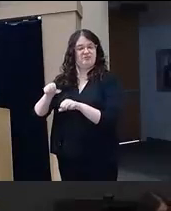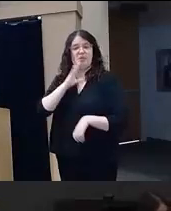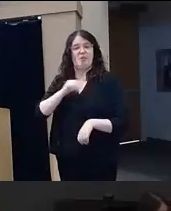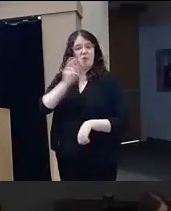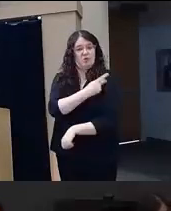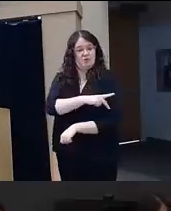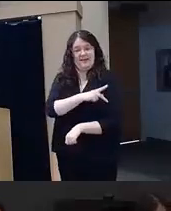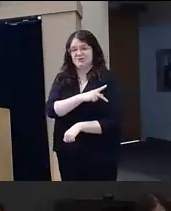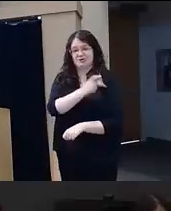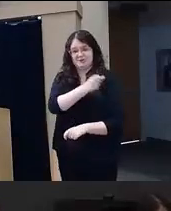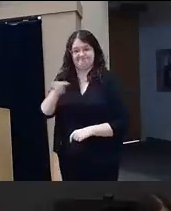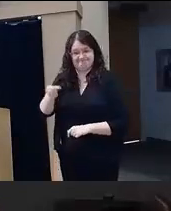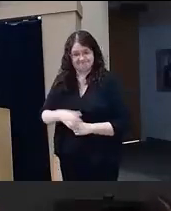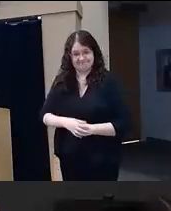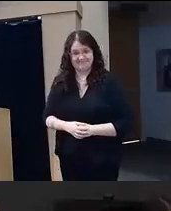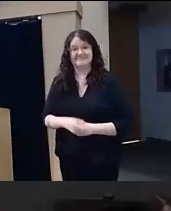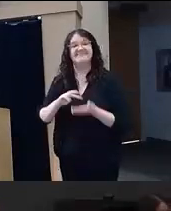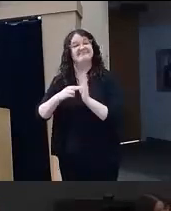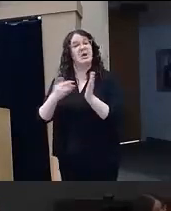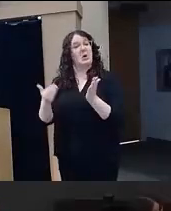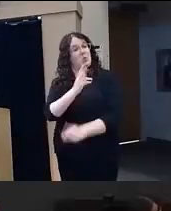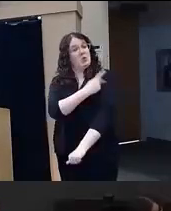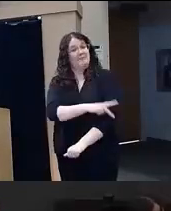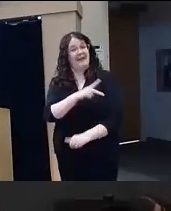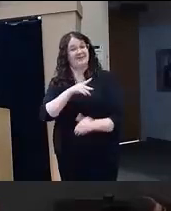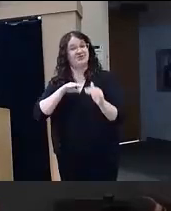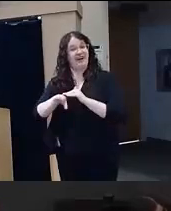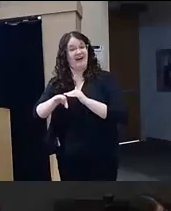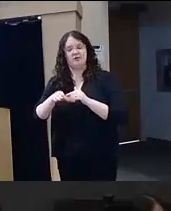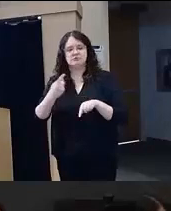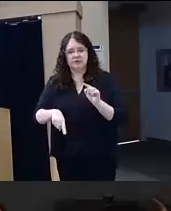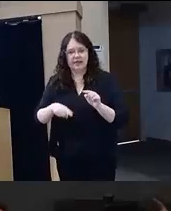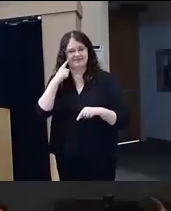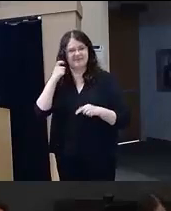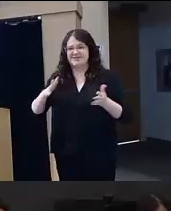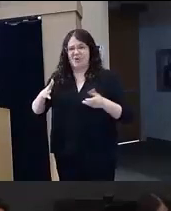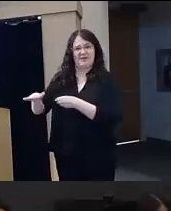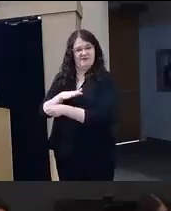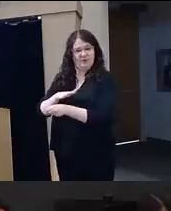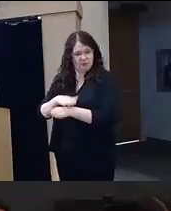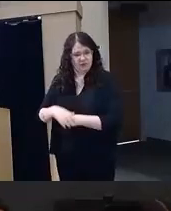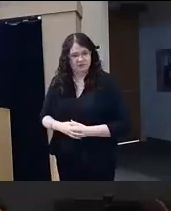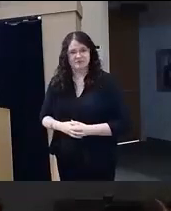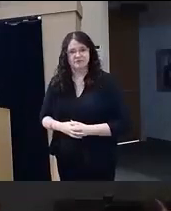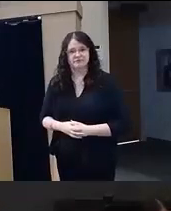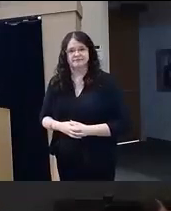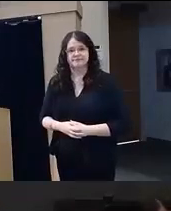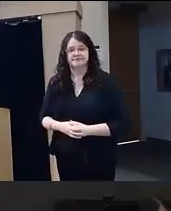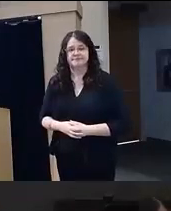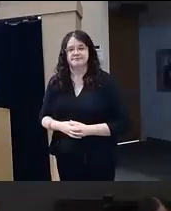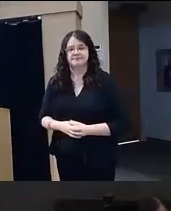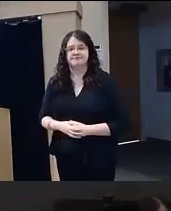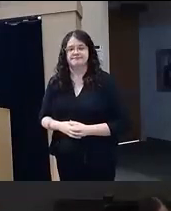eliminate any patients it was already filled with 18 acute in patients um you know so we we worked